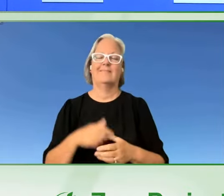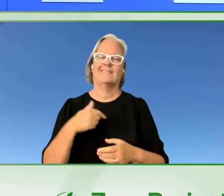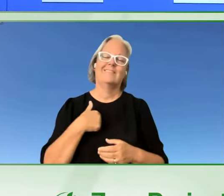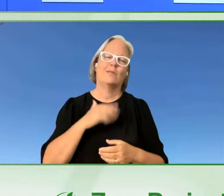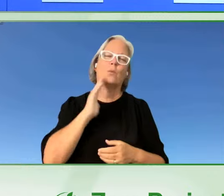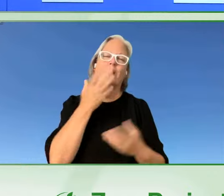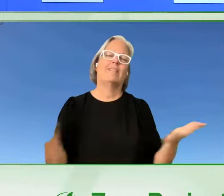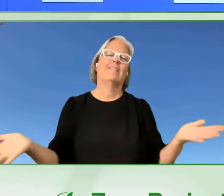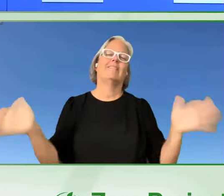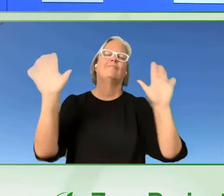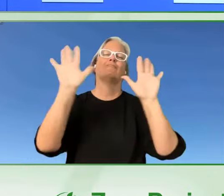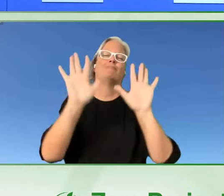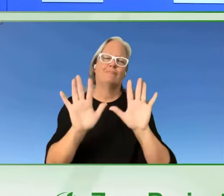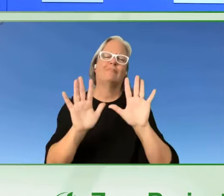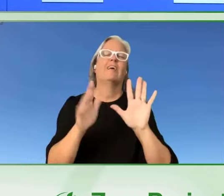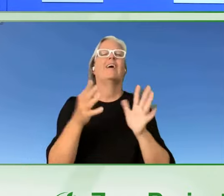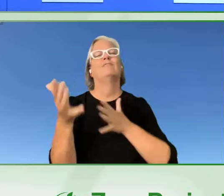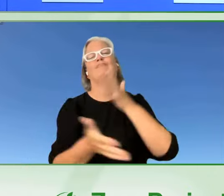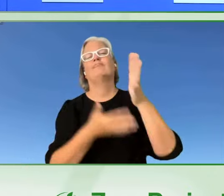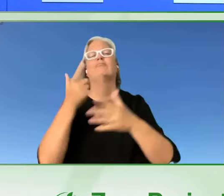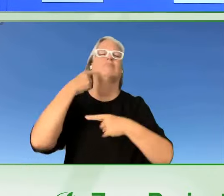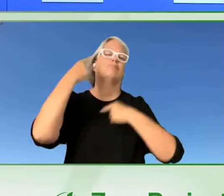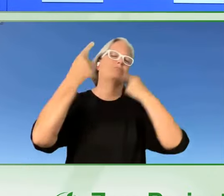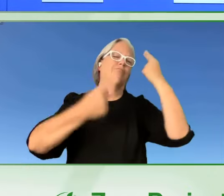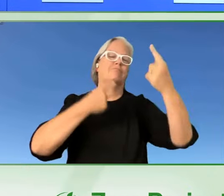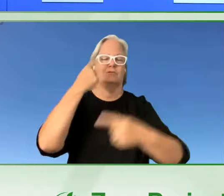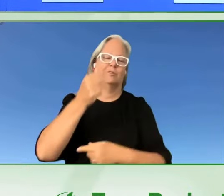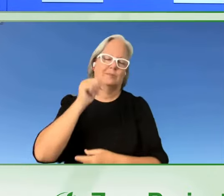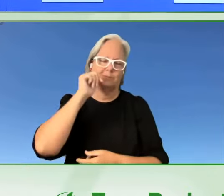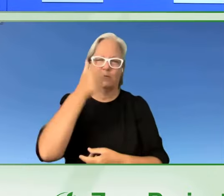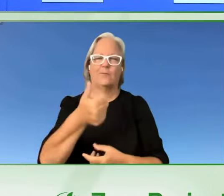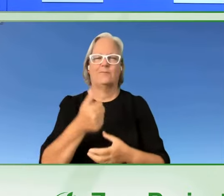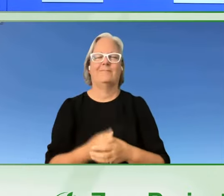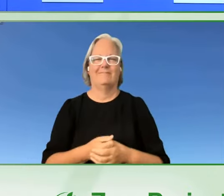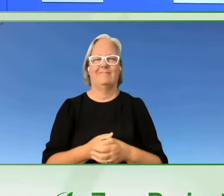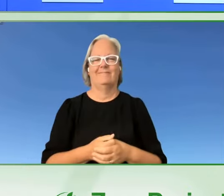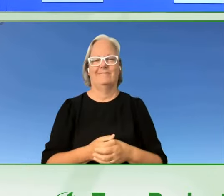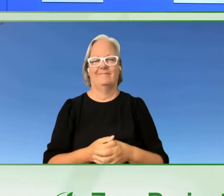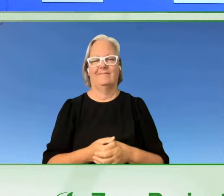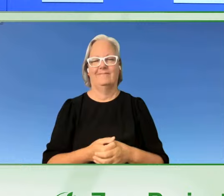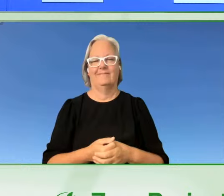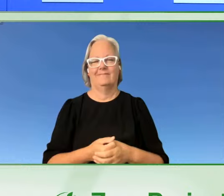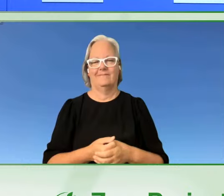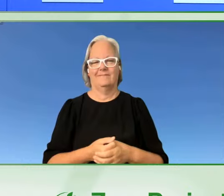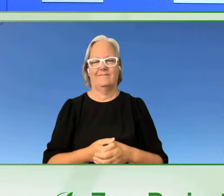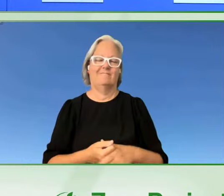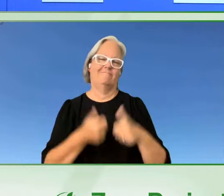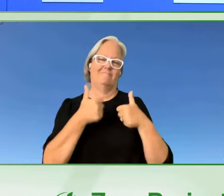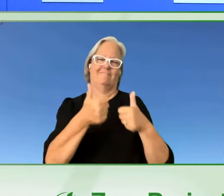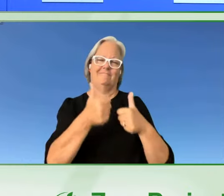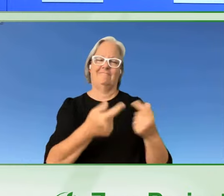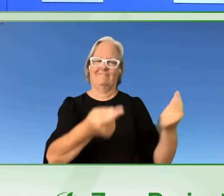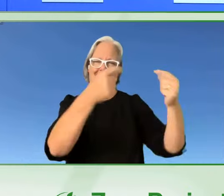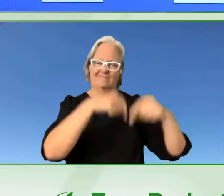That means that you are friends to others and treat people the way that you want to